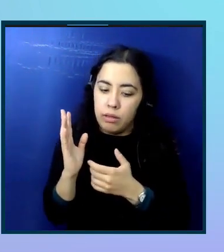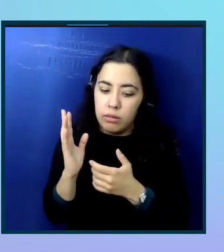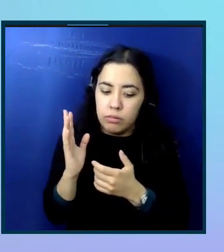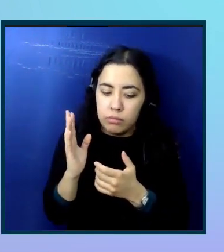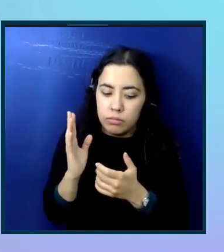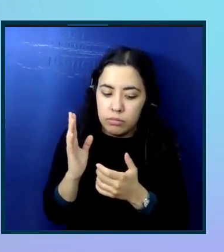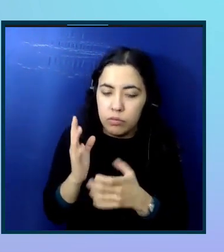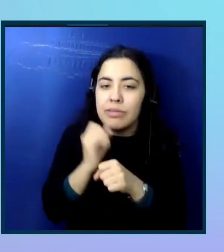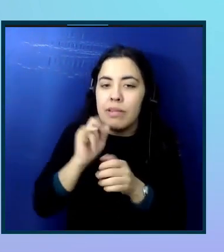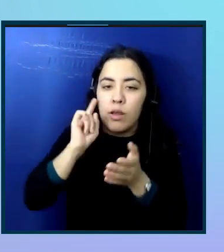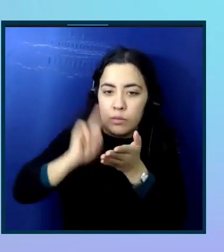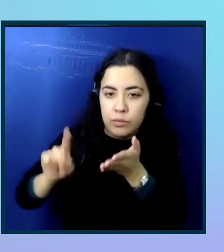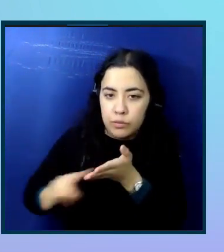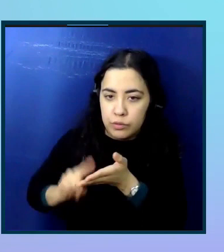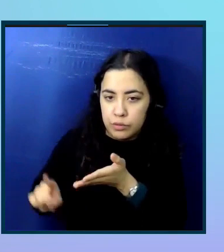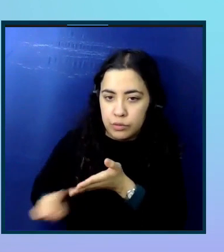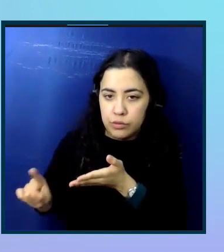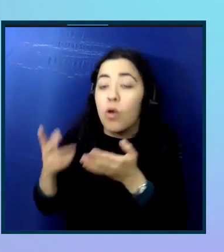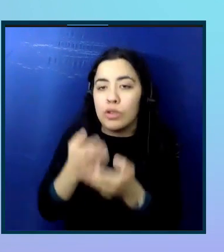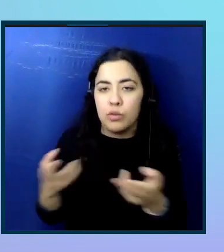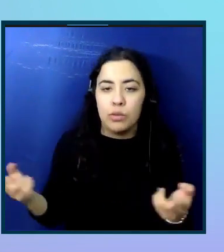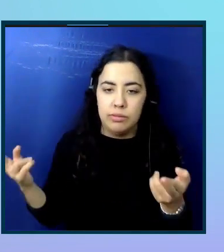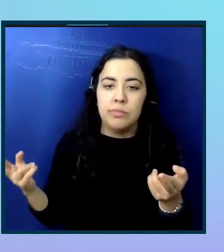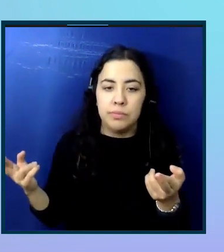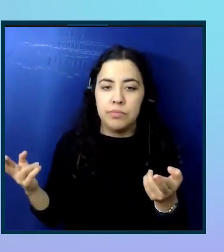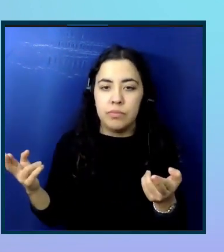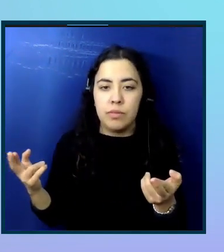So, I'm working on that, and I'm trying my best.